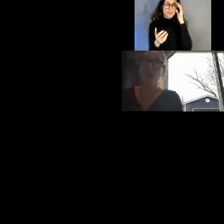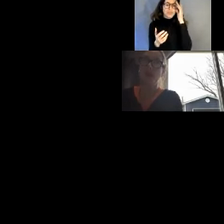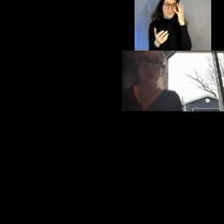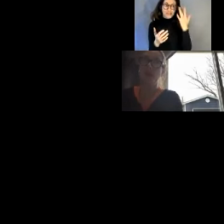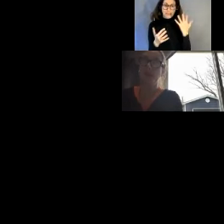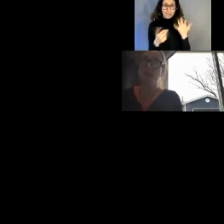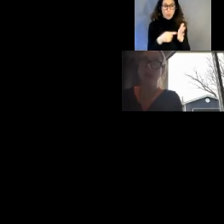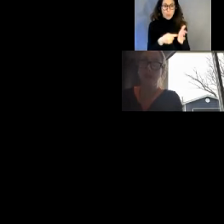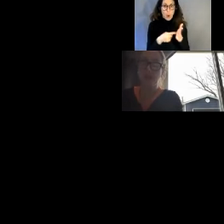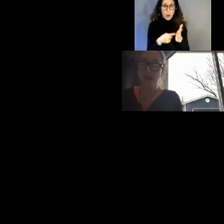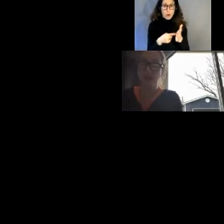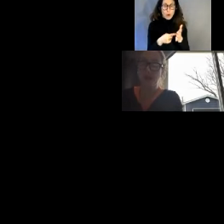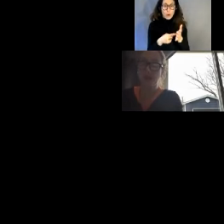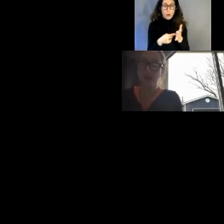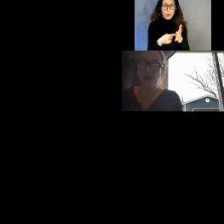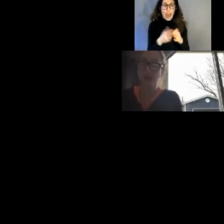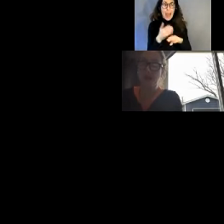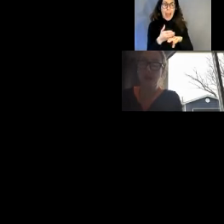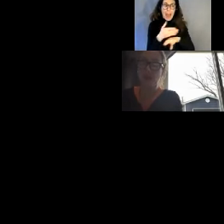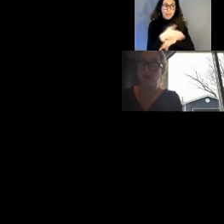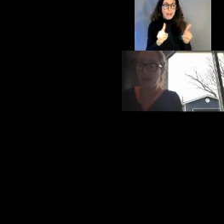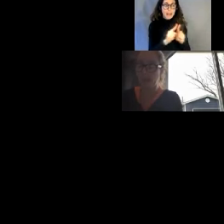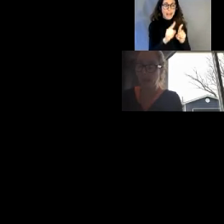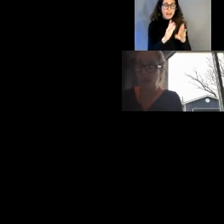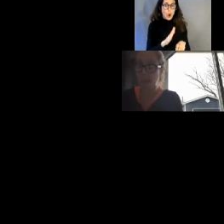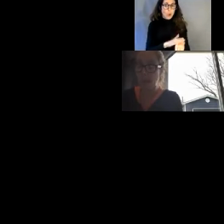managers can require their attendants to be vaccinated.